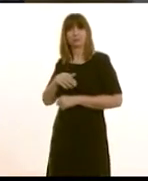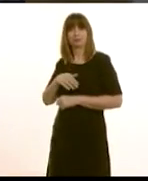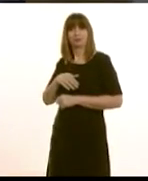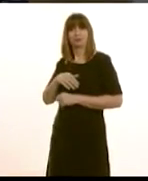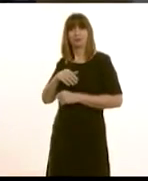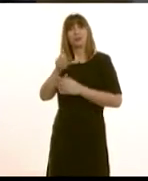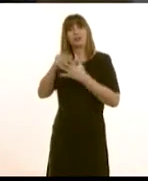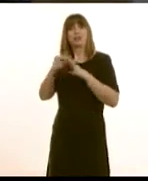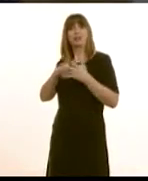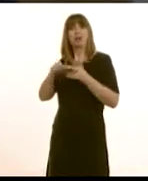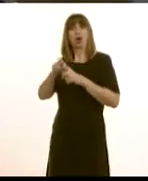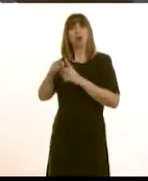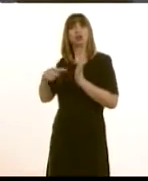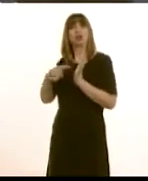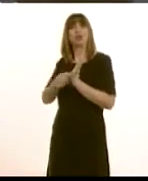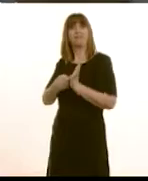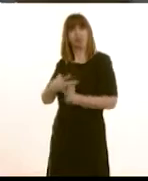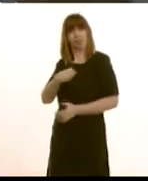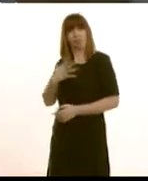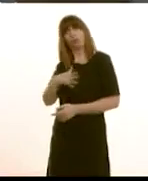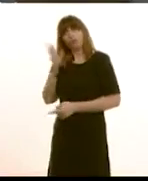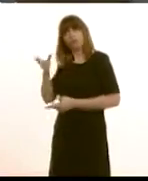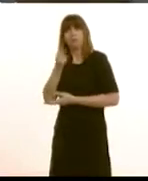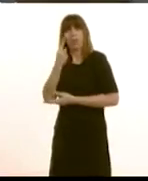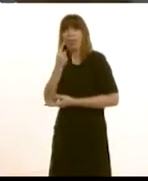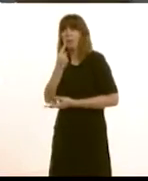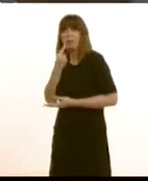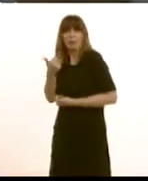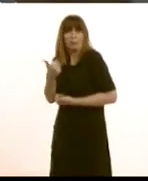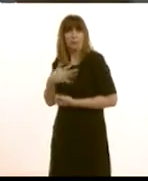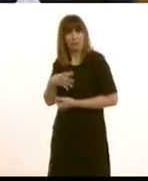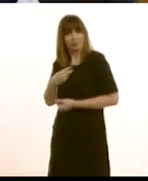Cod in Tonyrefail. Carwyn Jones: Can I, first of all, congratulate